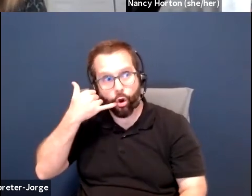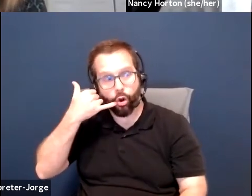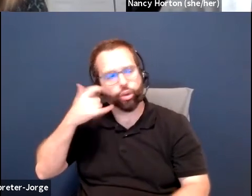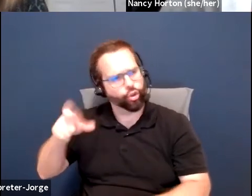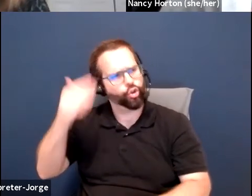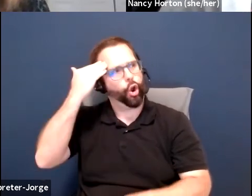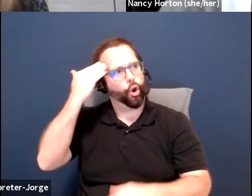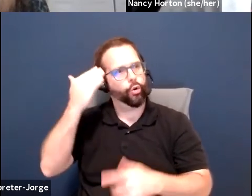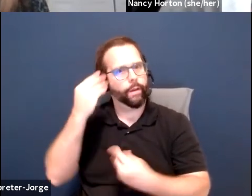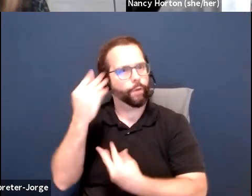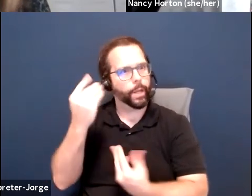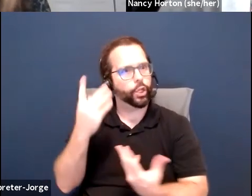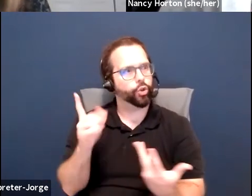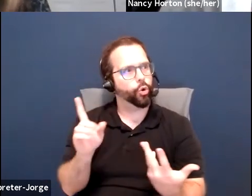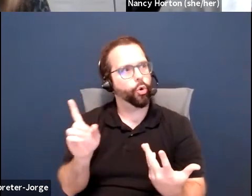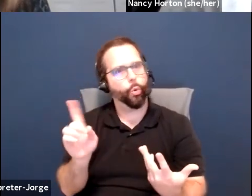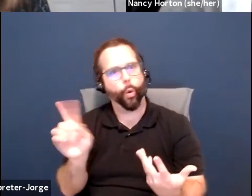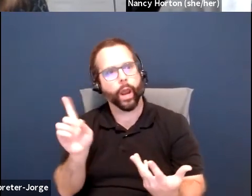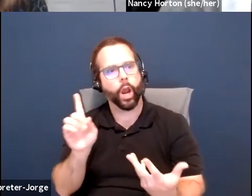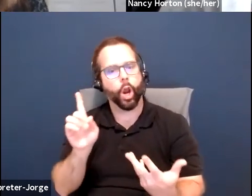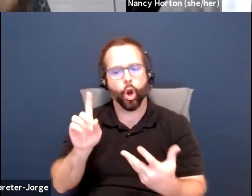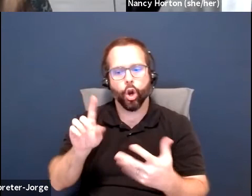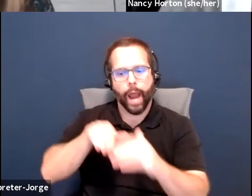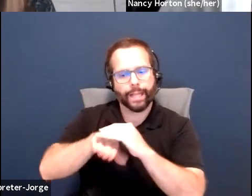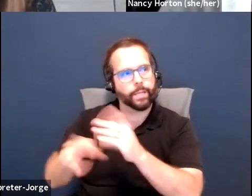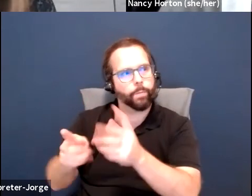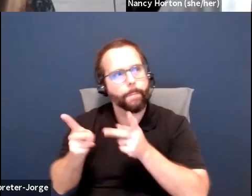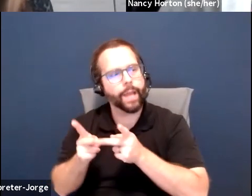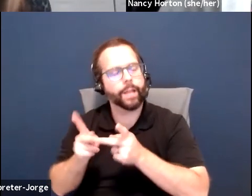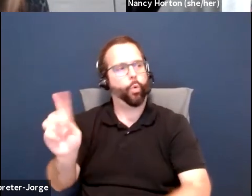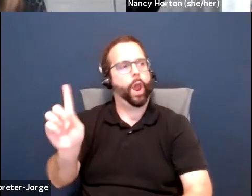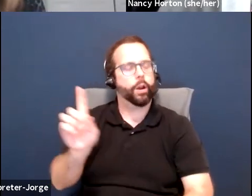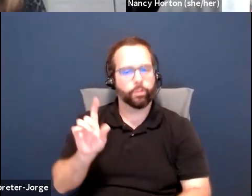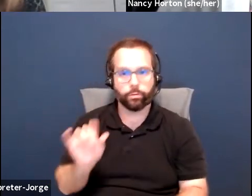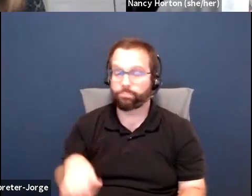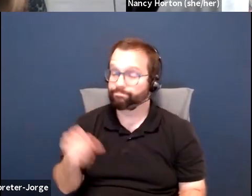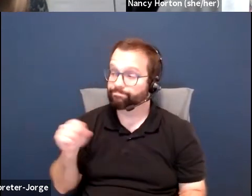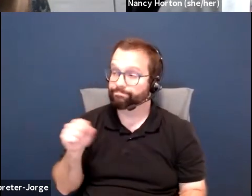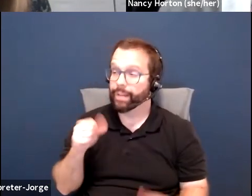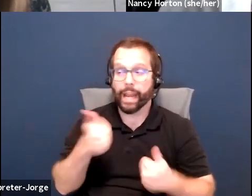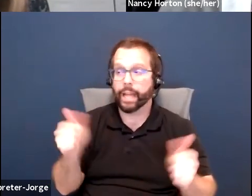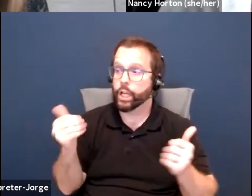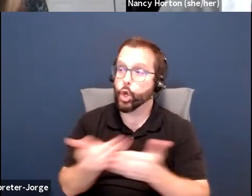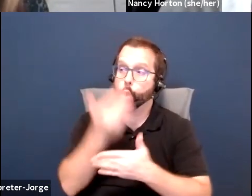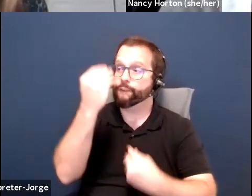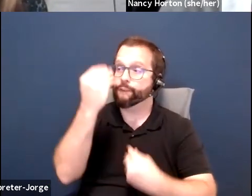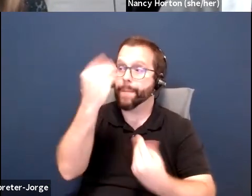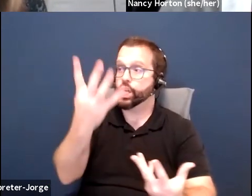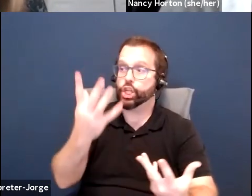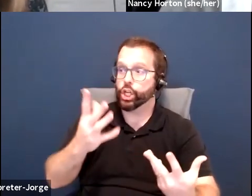can get this information to people who need it. » Anne: Yeah, it's -- it's